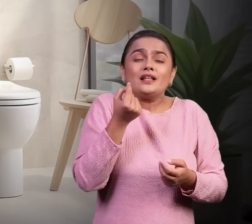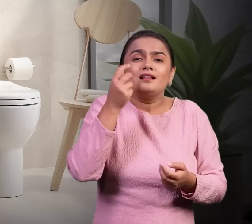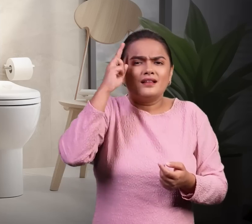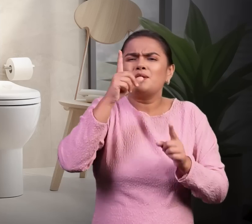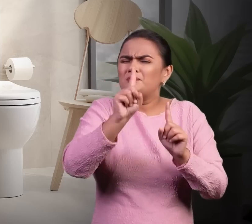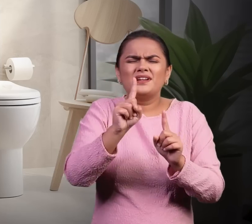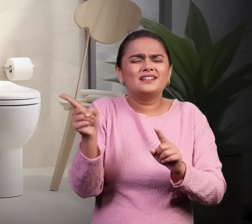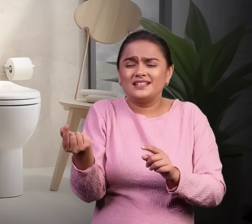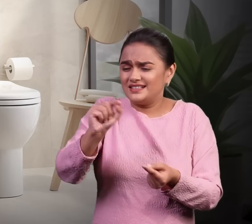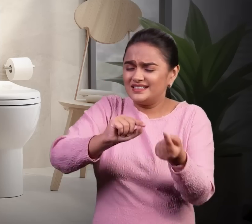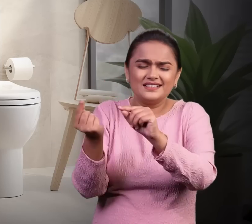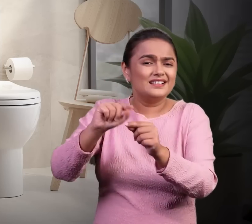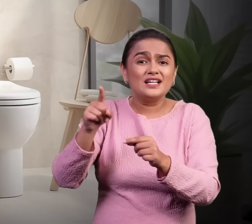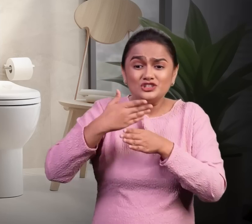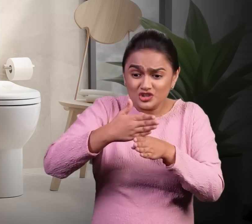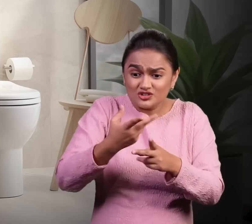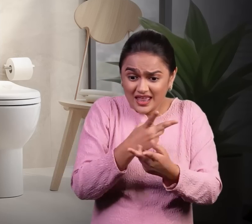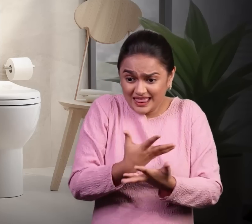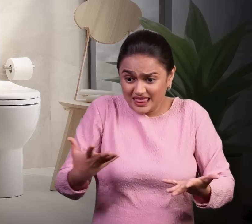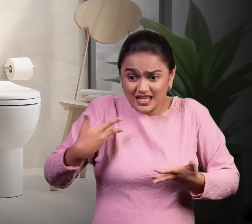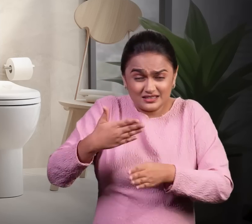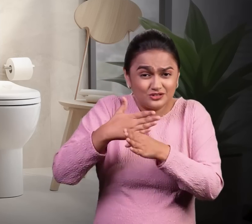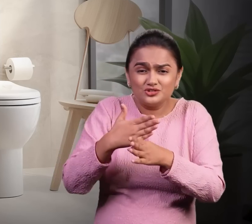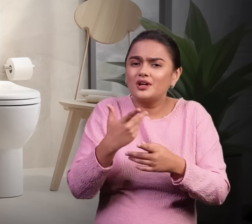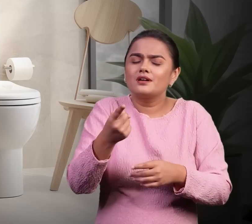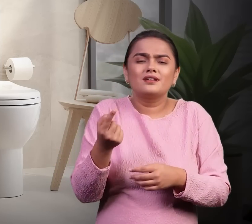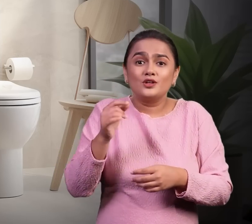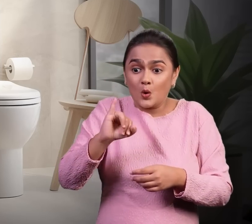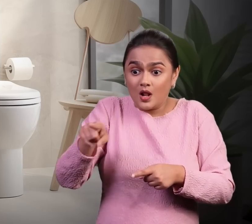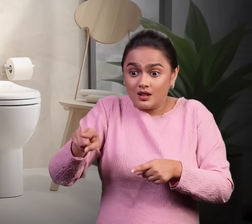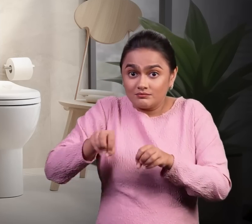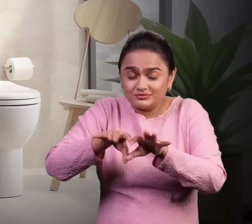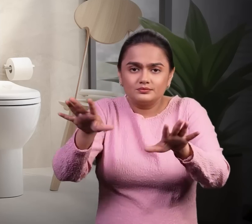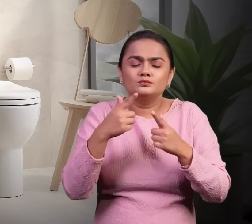But HIV is not transmitted through washrooms. Okay!